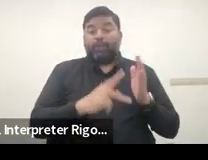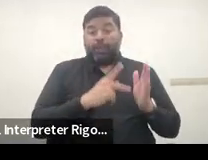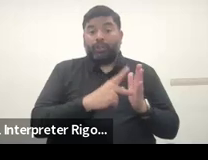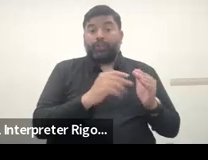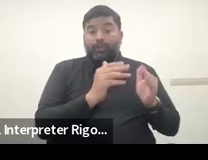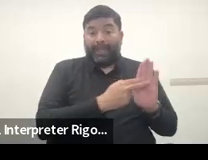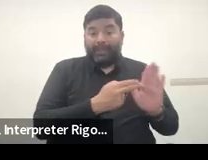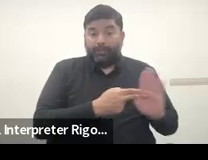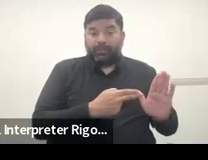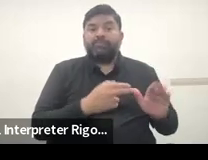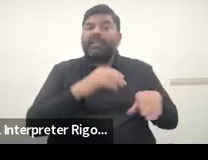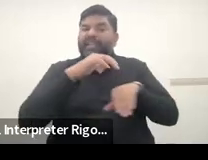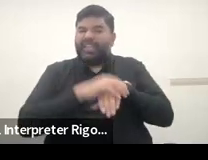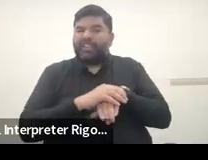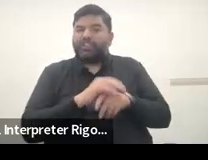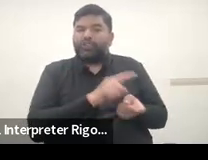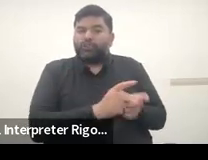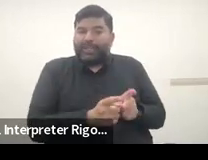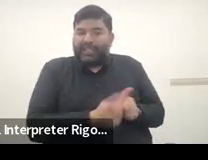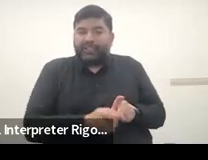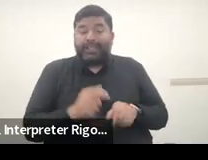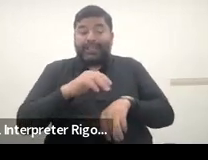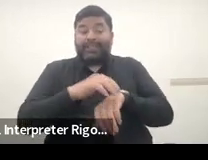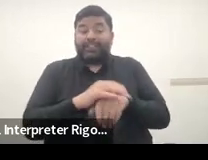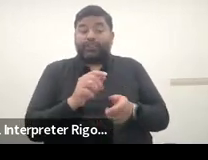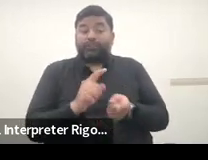and those English translations have several semantic features. We're using these labels